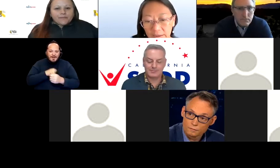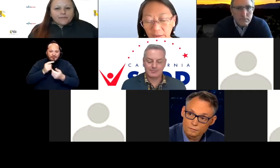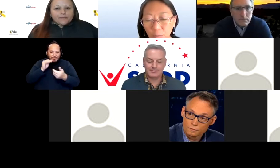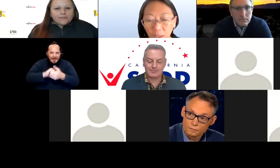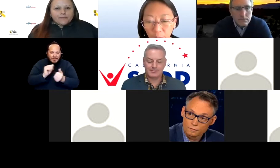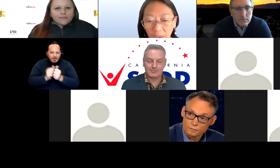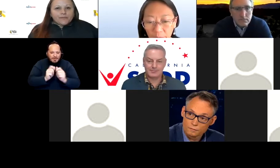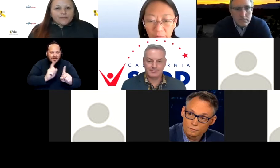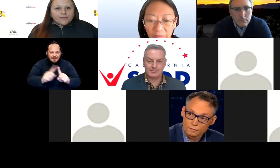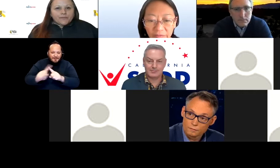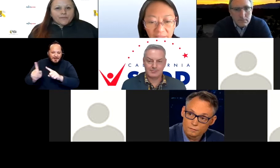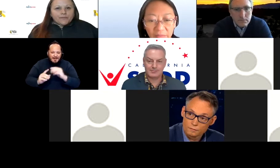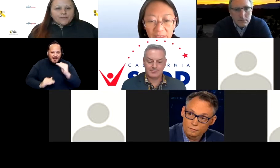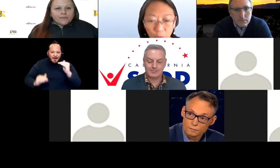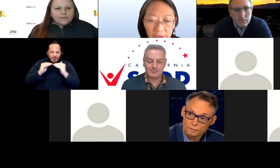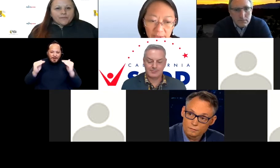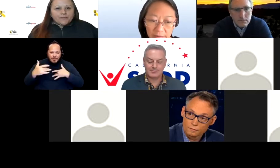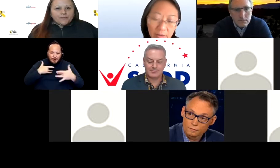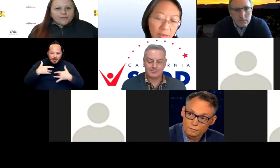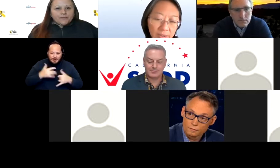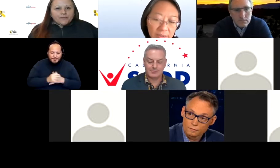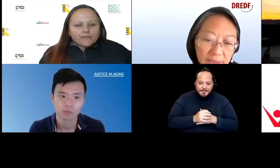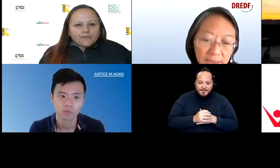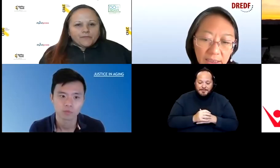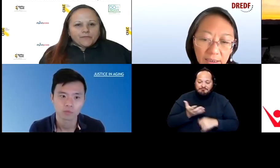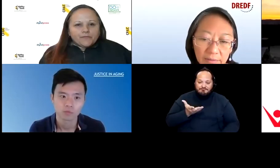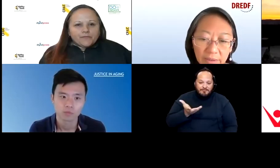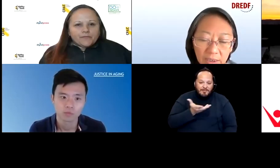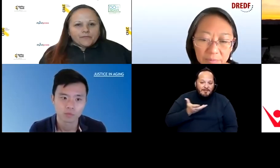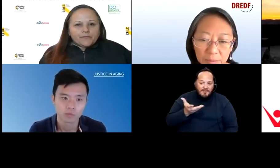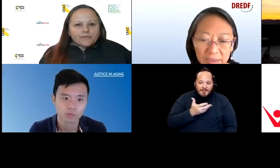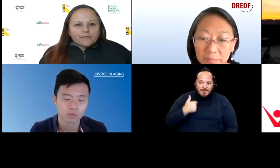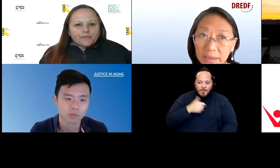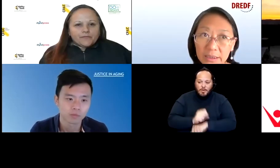So the five of us worked together on calling out the needs of people with disabilities